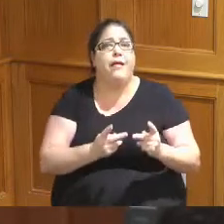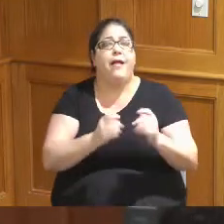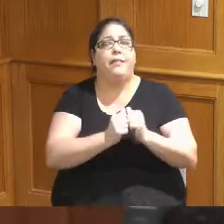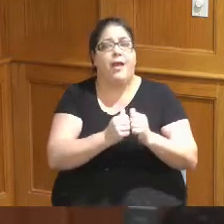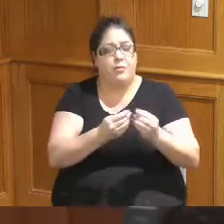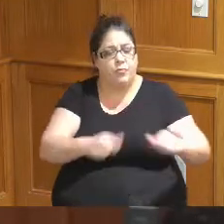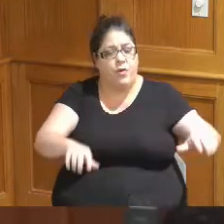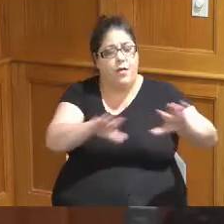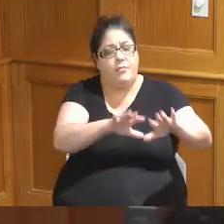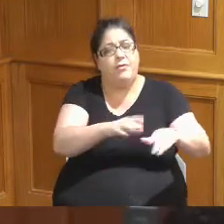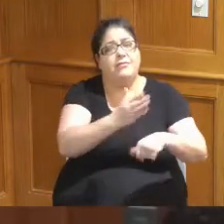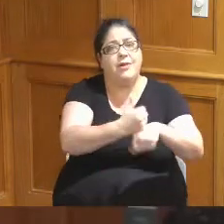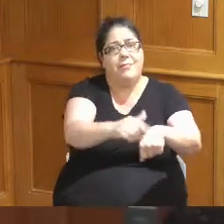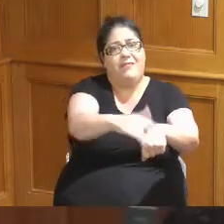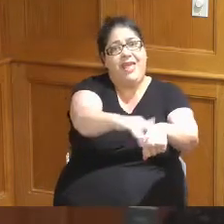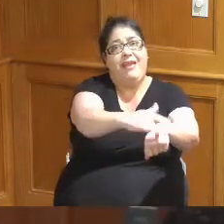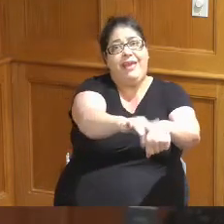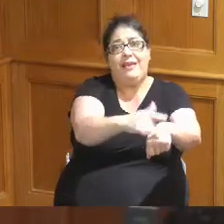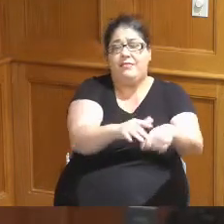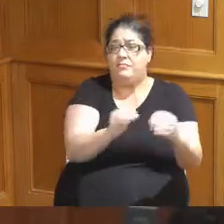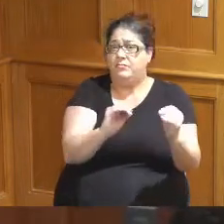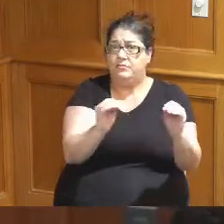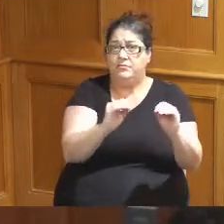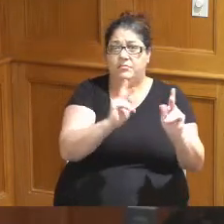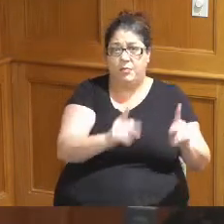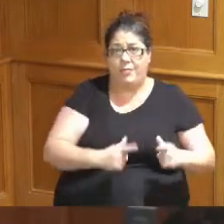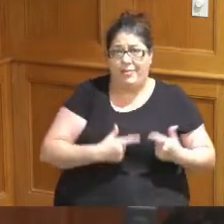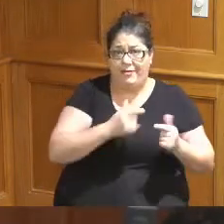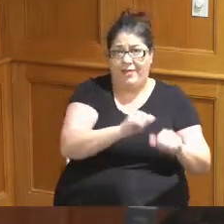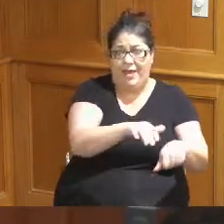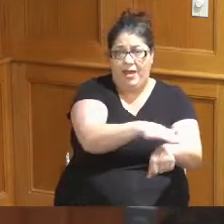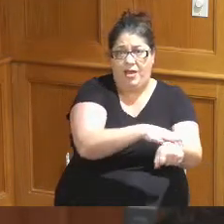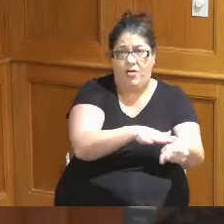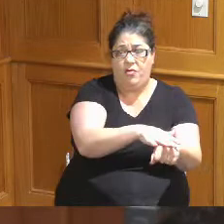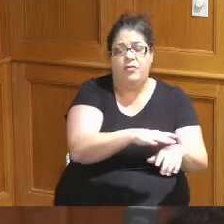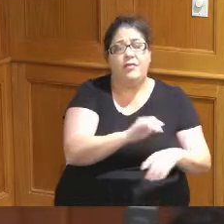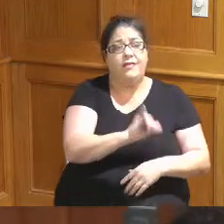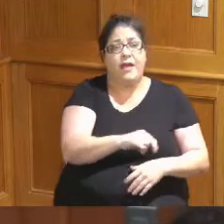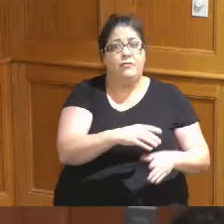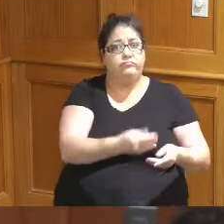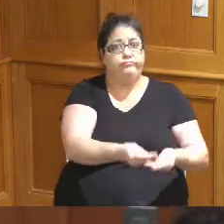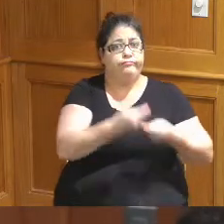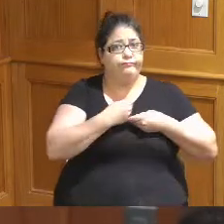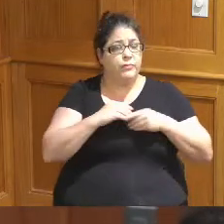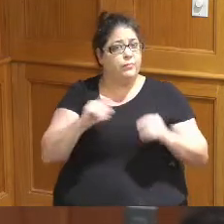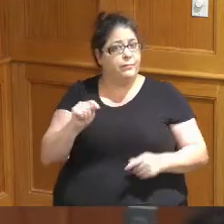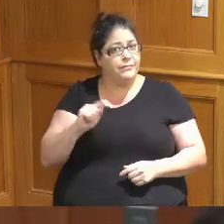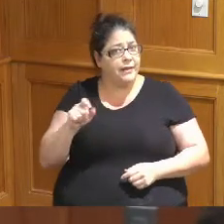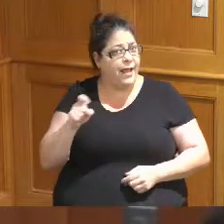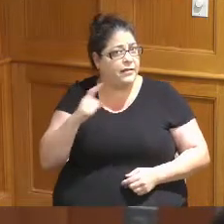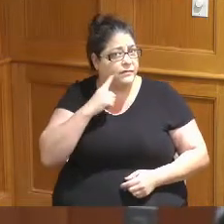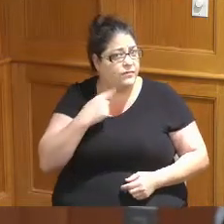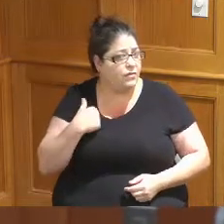are vacant because right now these properties are not producing tax revenues and as you know